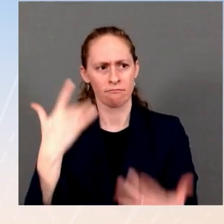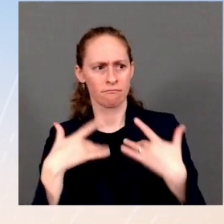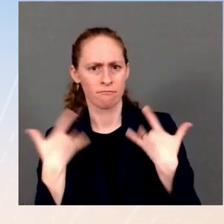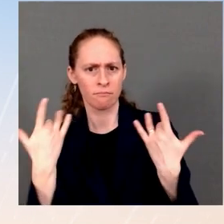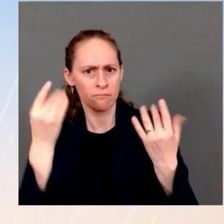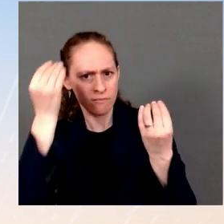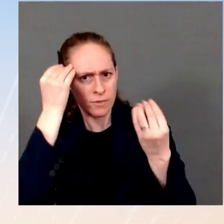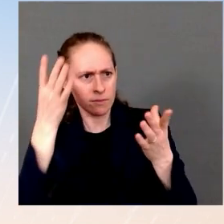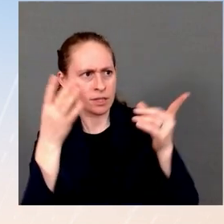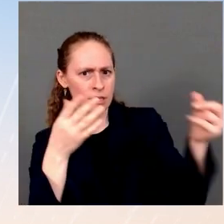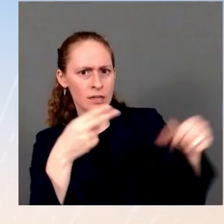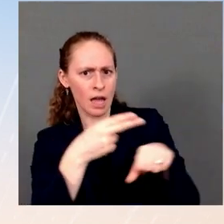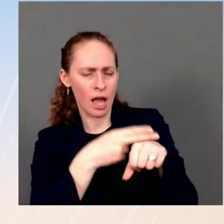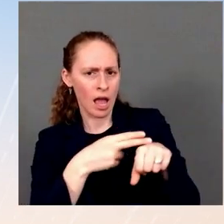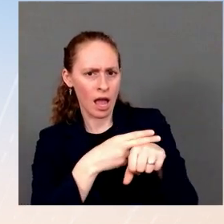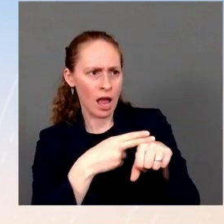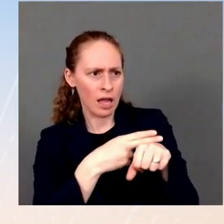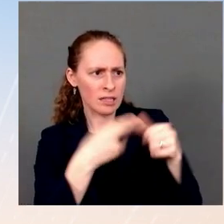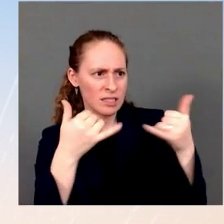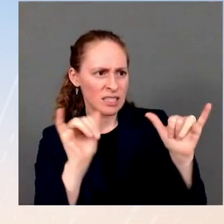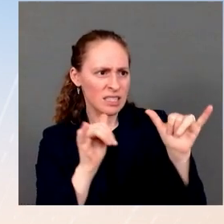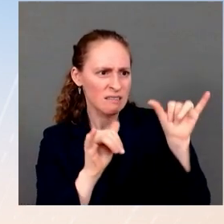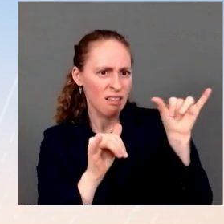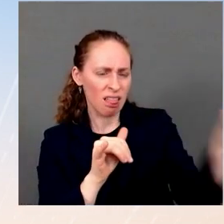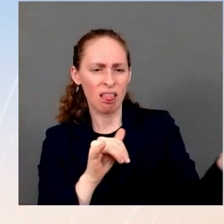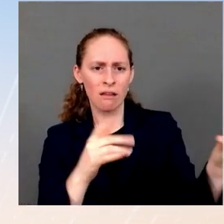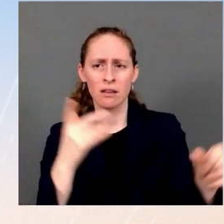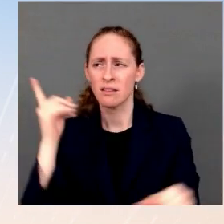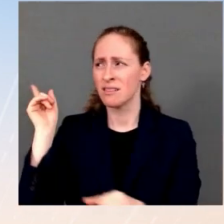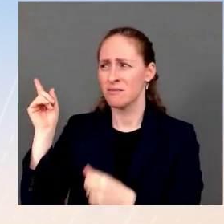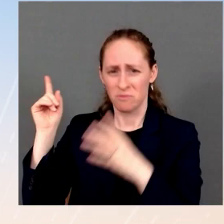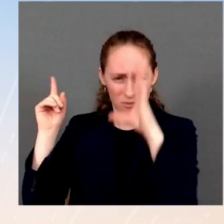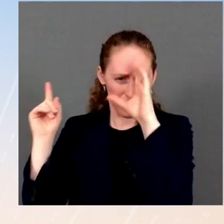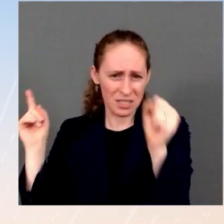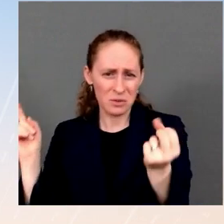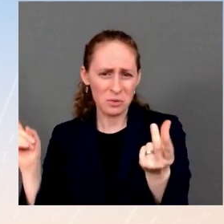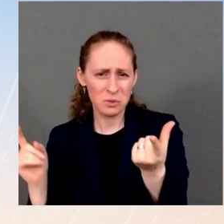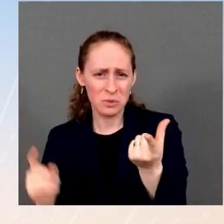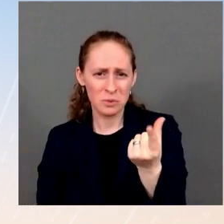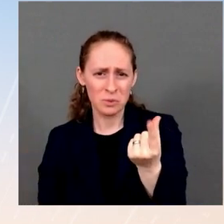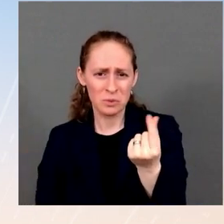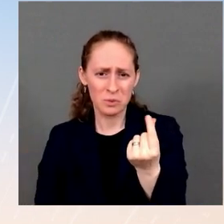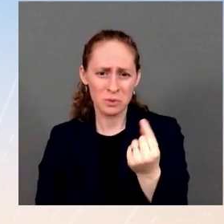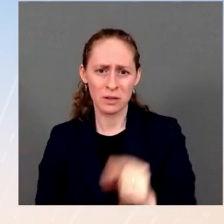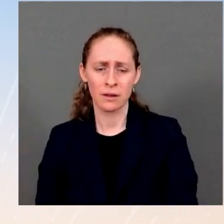that they are free and getting the care that they need after their ordeal, clearly.